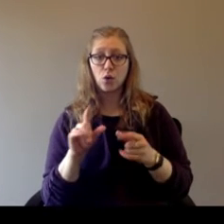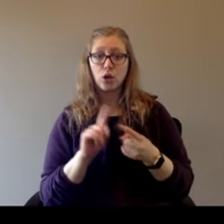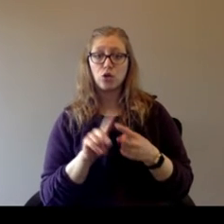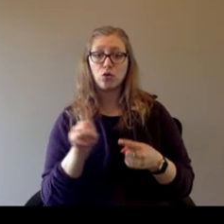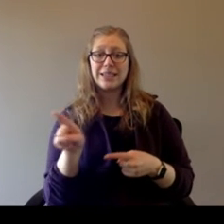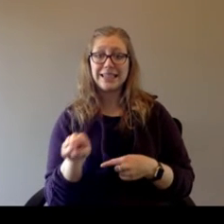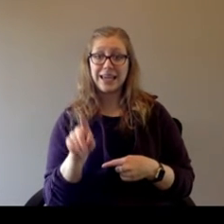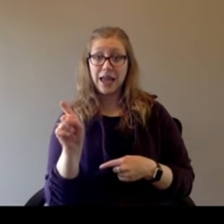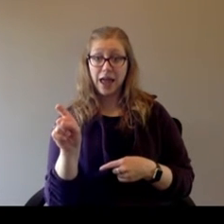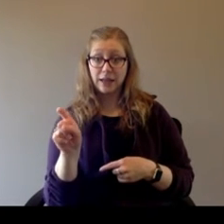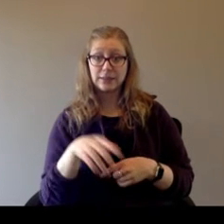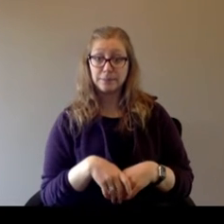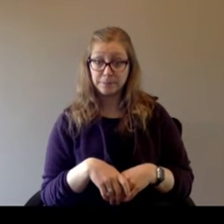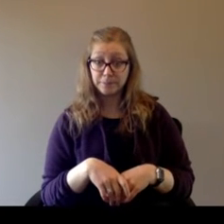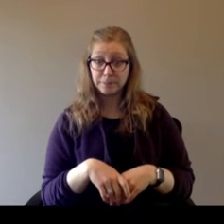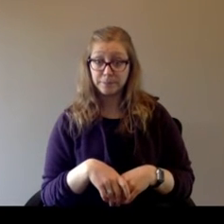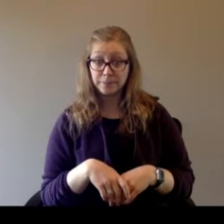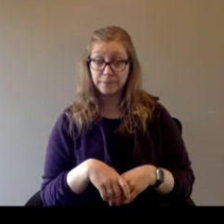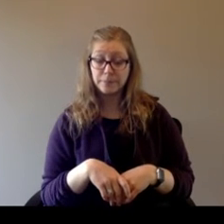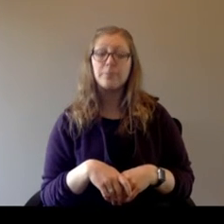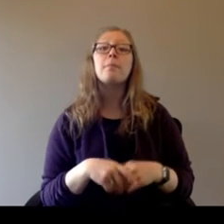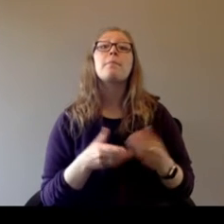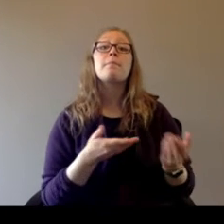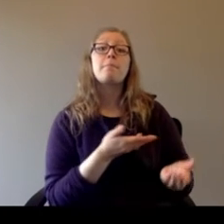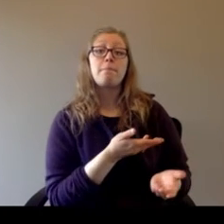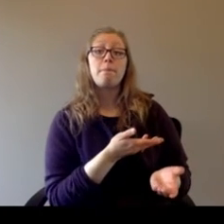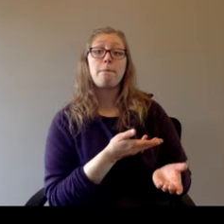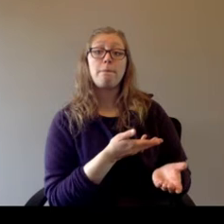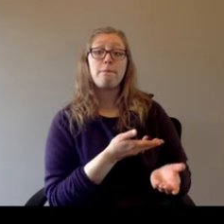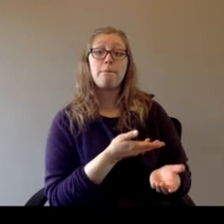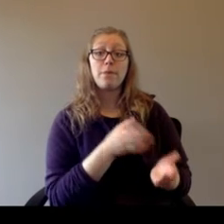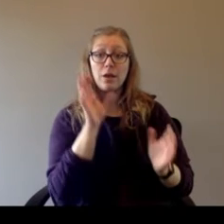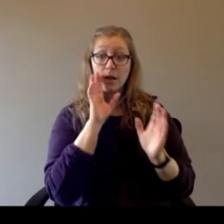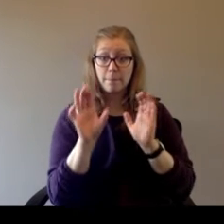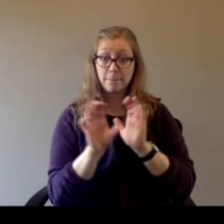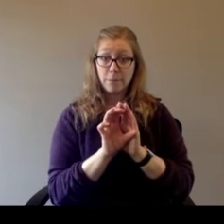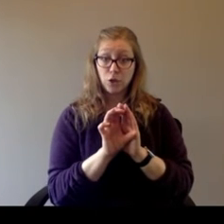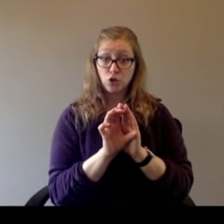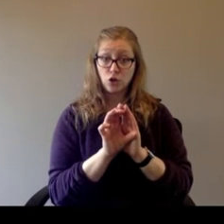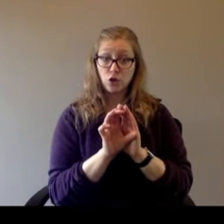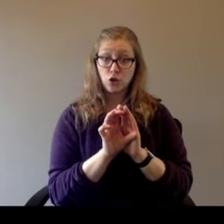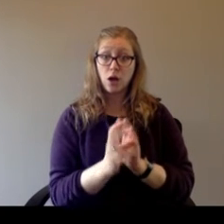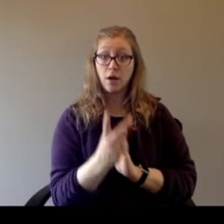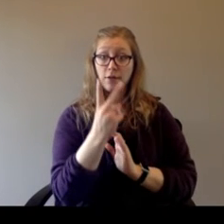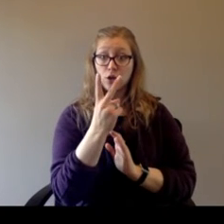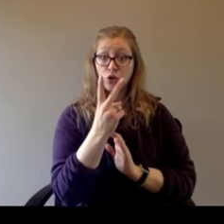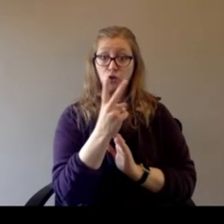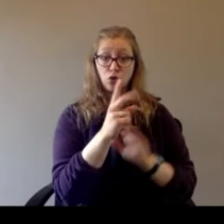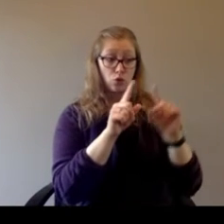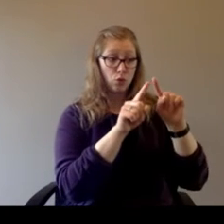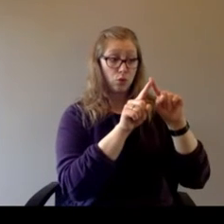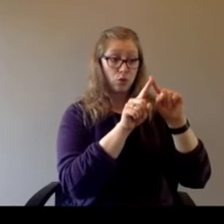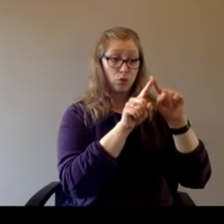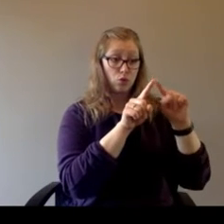We have a picture with two triangles and they are congruent. And